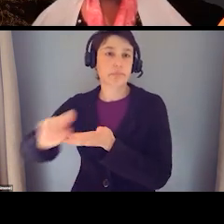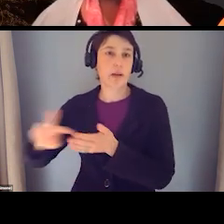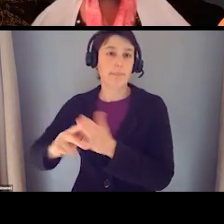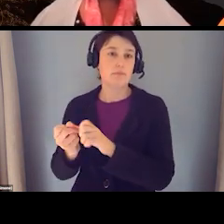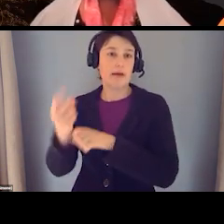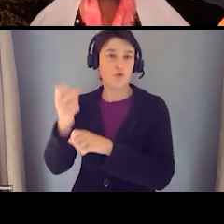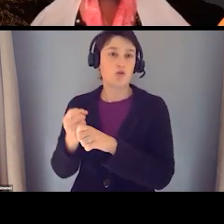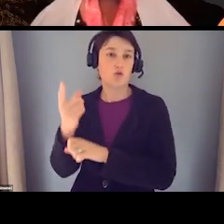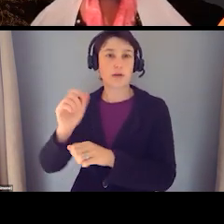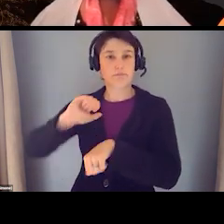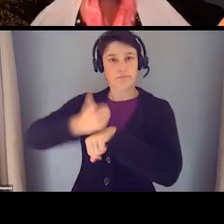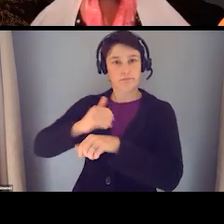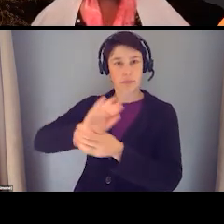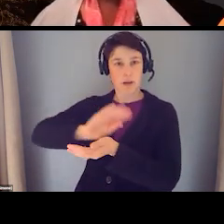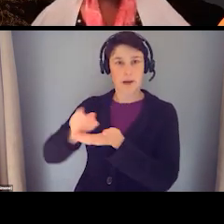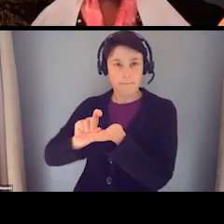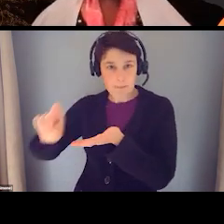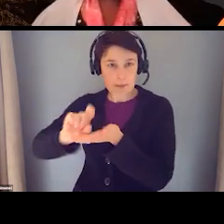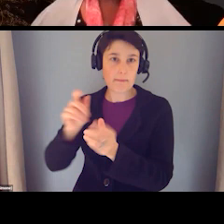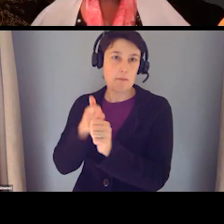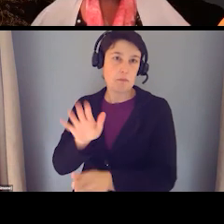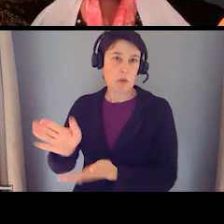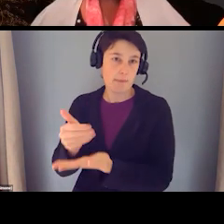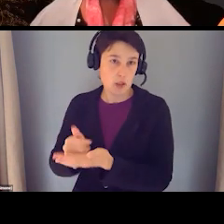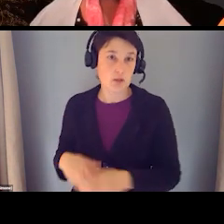We also will issue cooperative agreements.